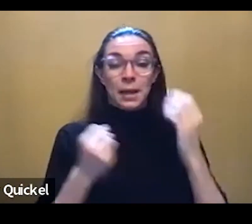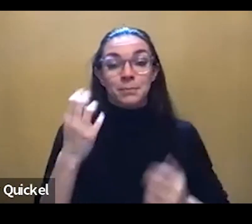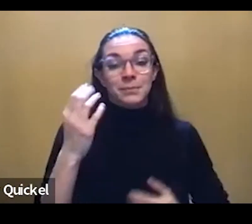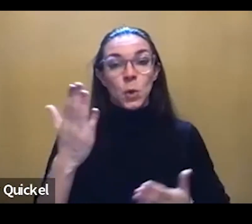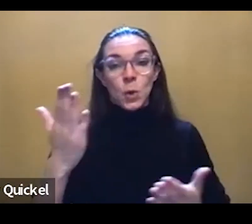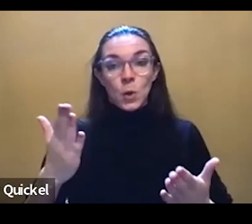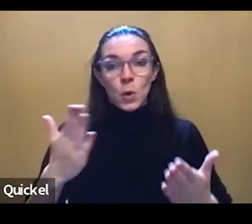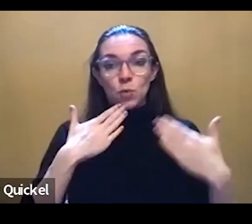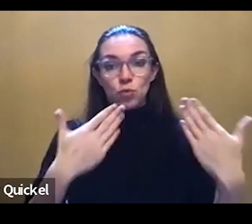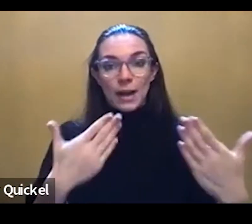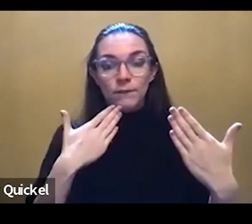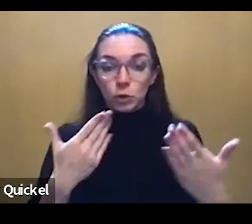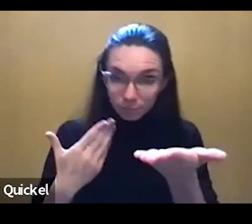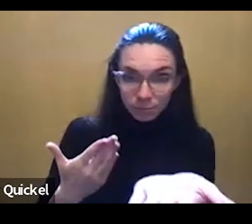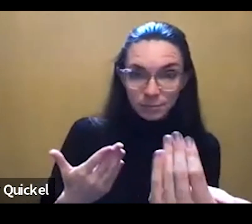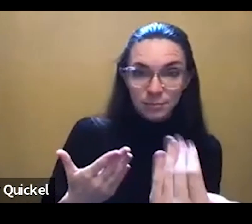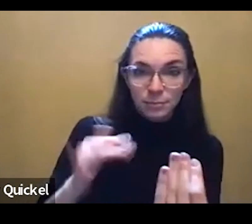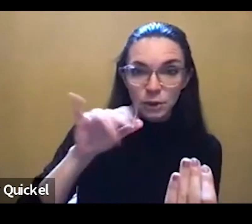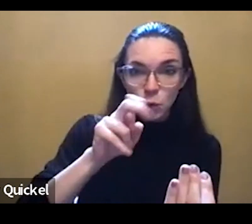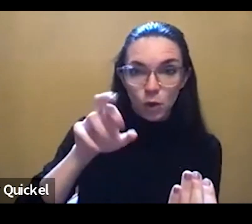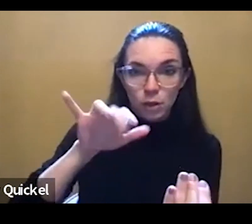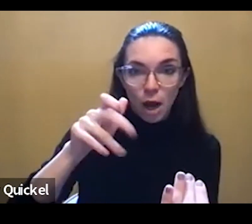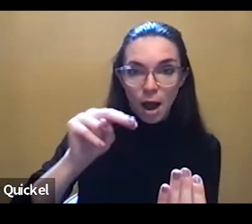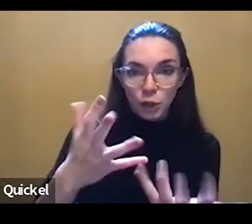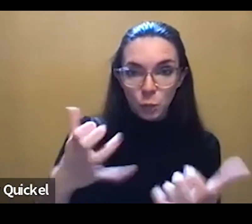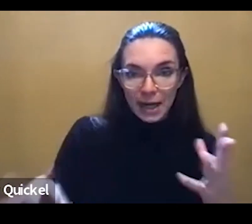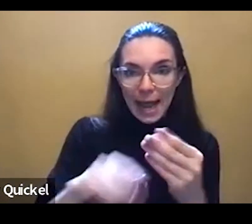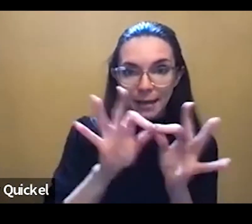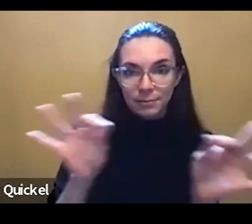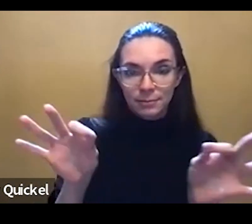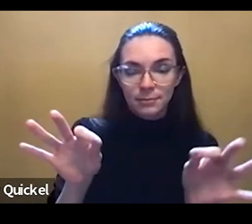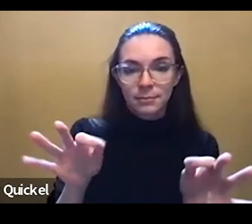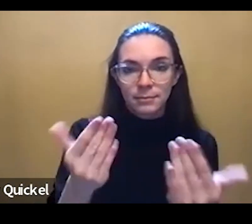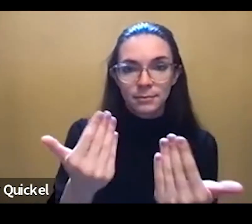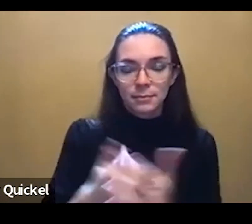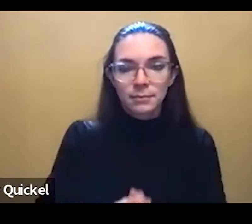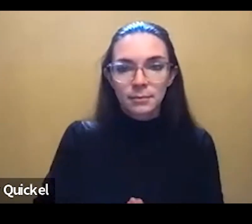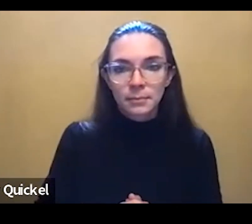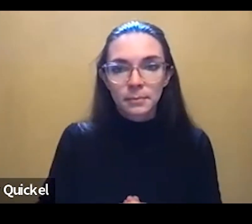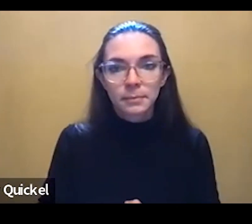of the -- oh, did you -- yes, Noorjahan, did you want to add something? Noorjahan: Yeah.